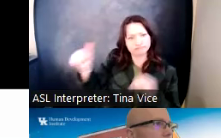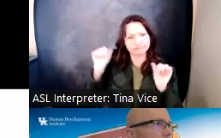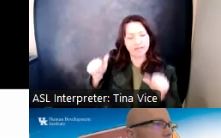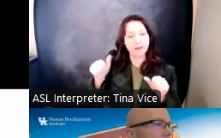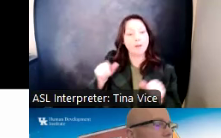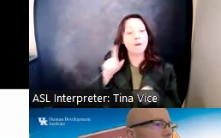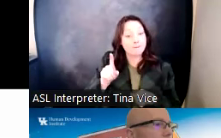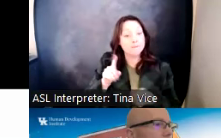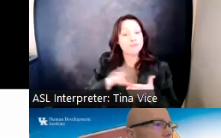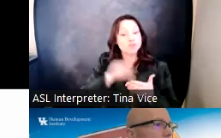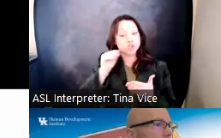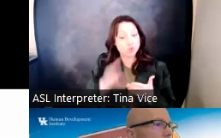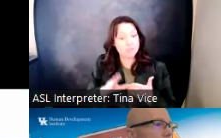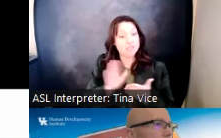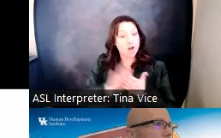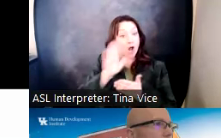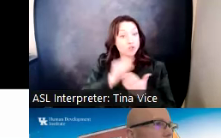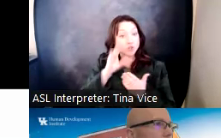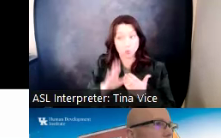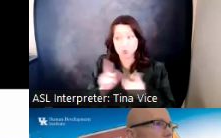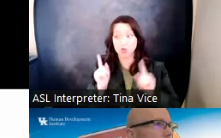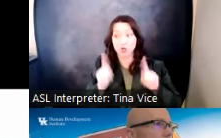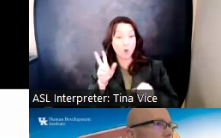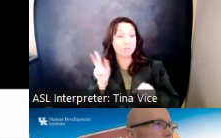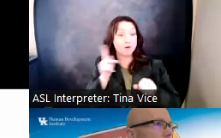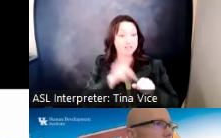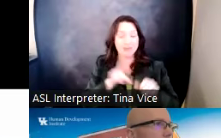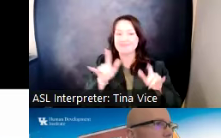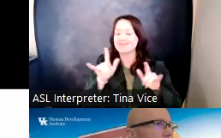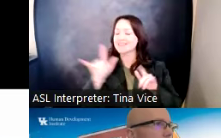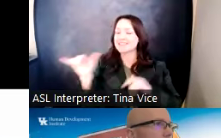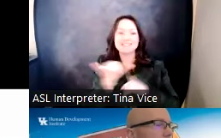participants as to the same extent that our individuals with Down syndrome were participants. And so, everyone was